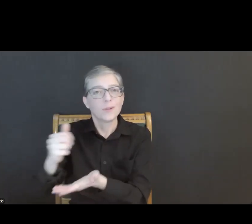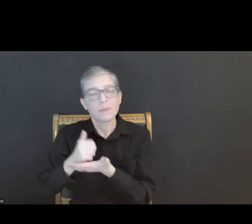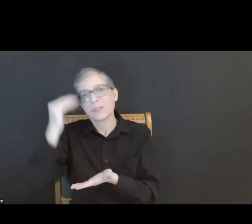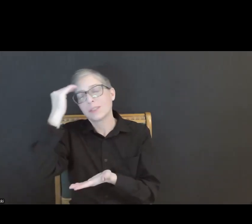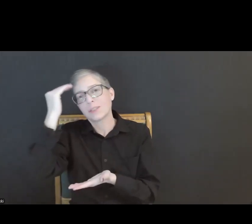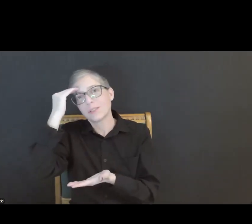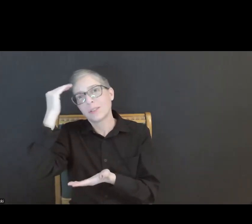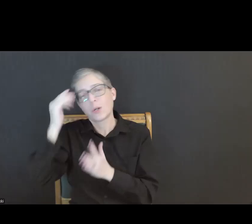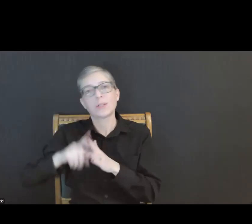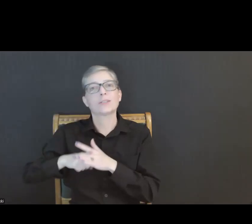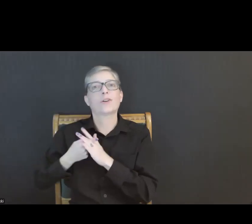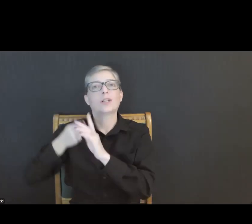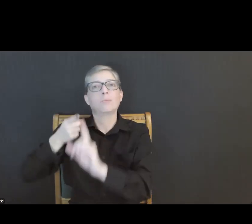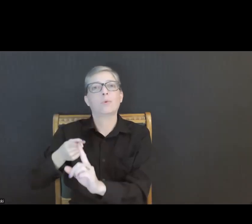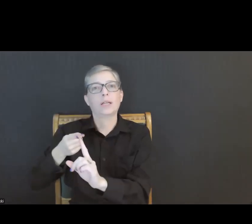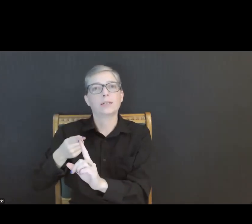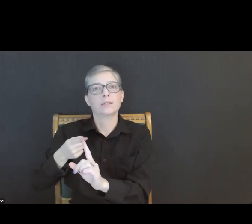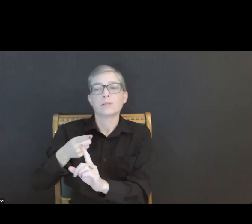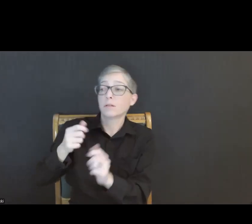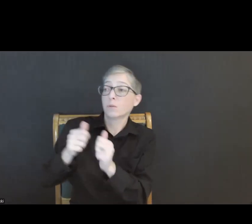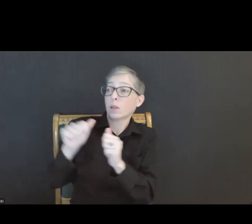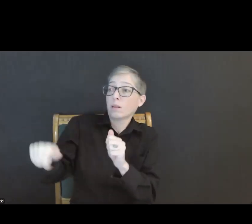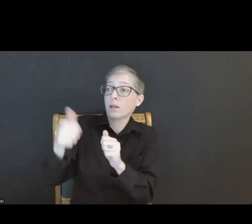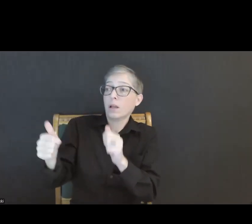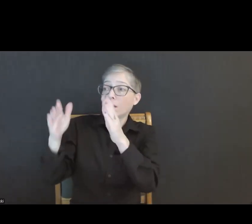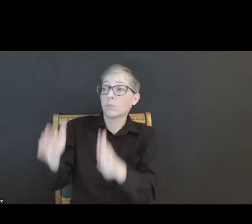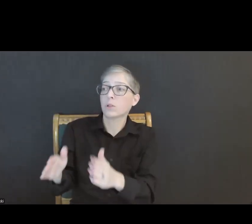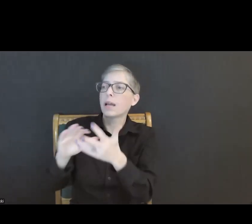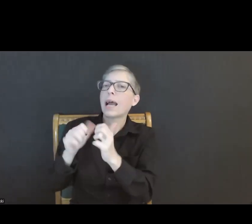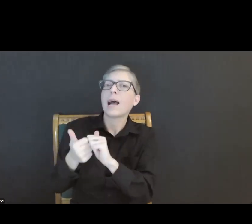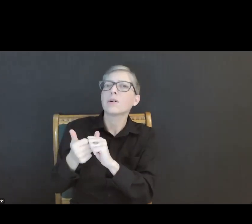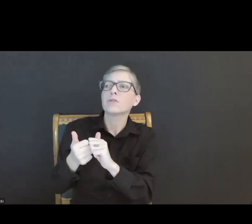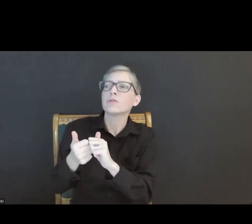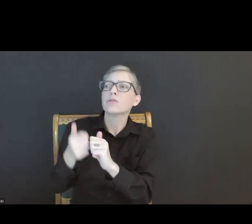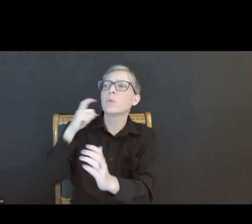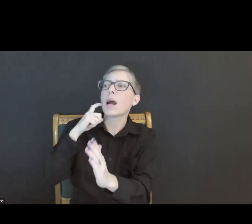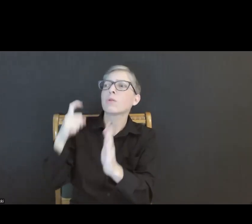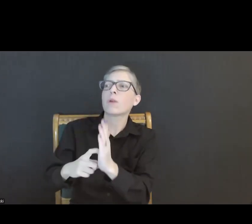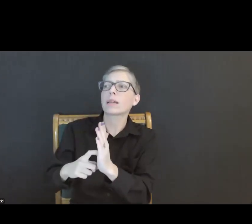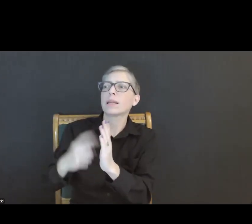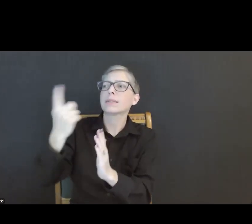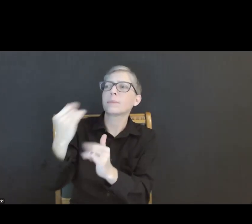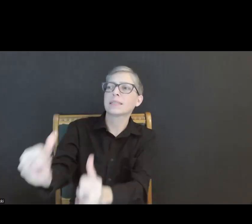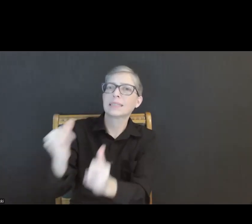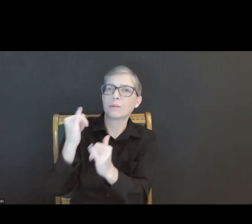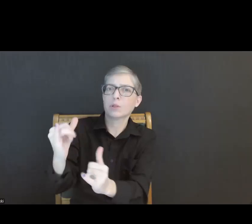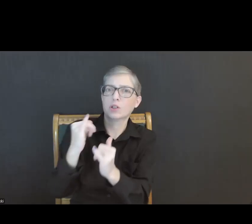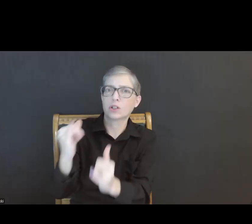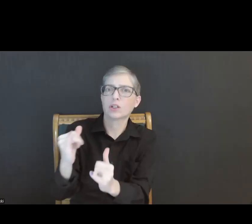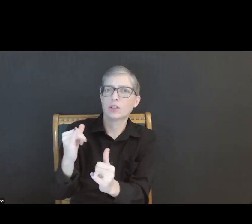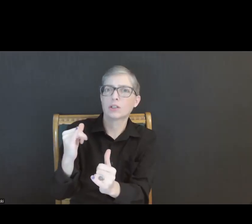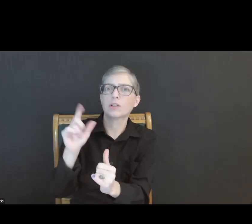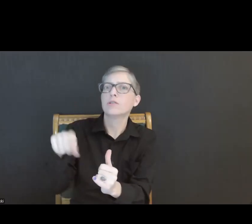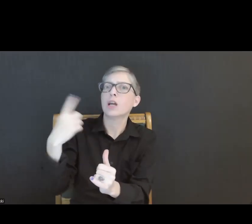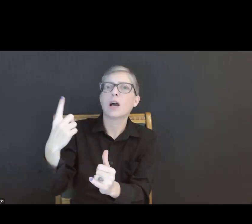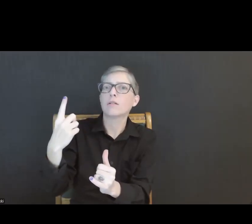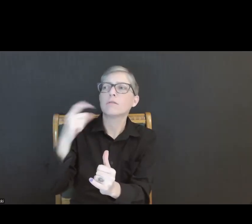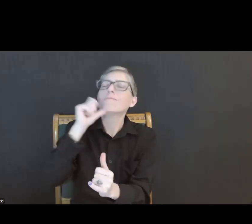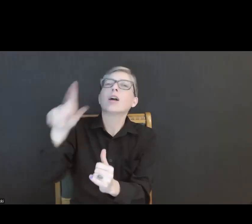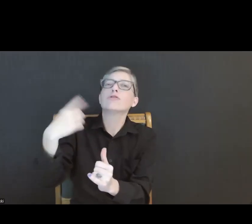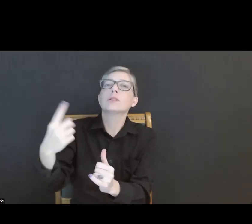in this person and not just have them be the patient and I am the clinician and and Sylvia